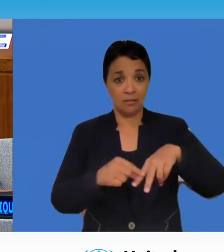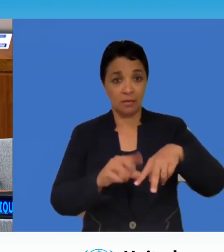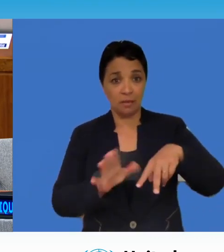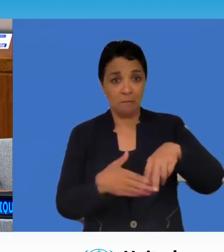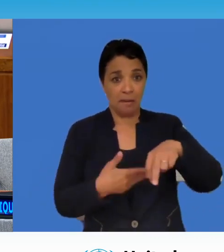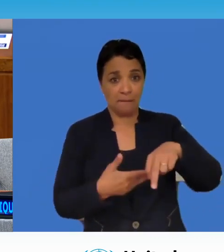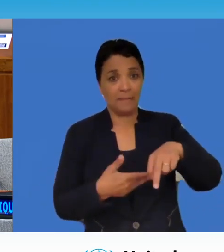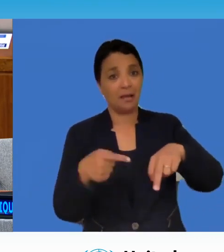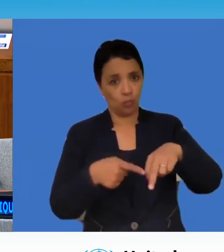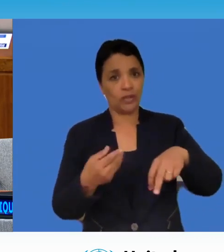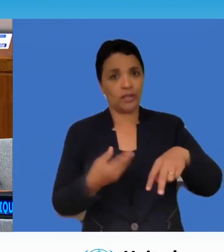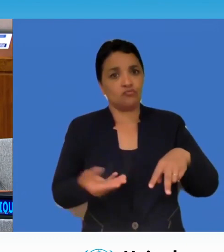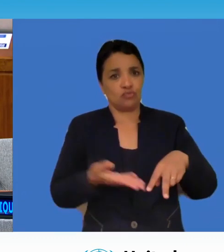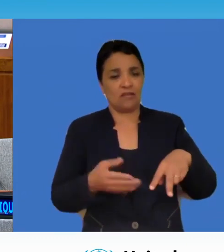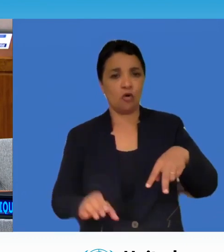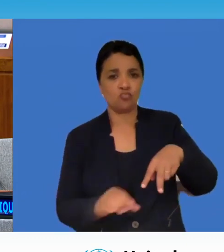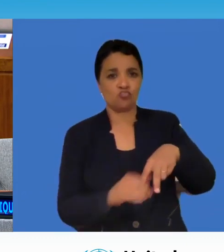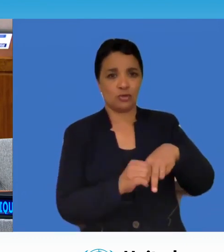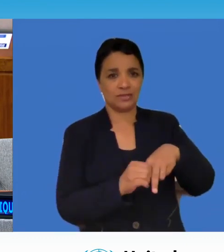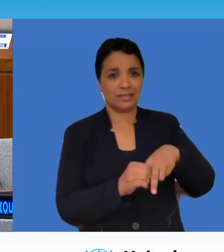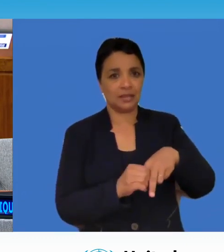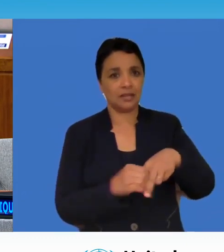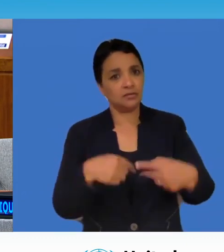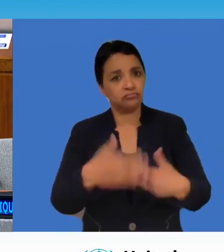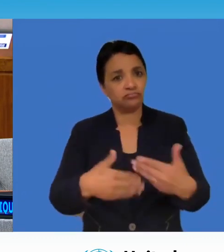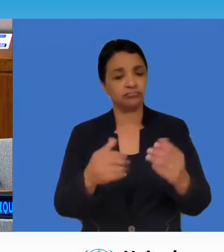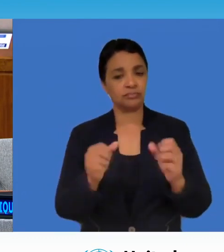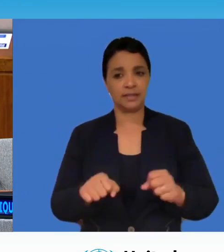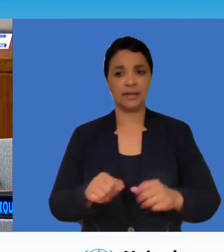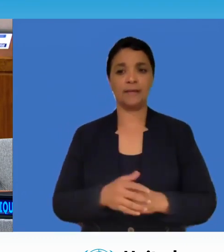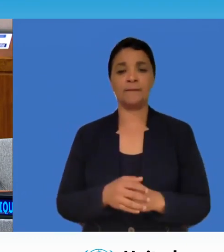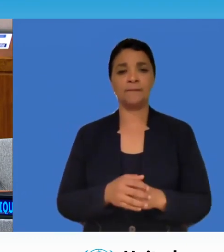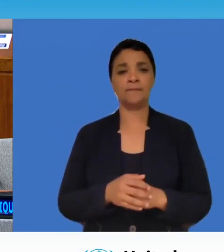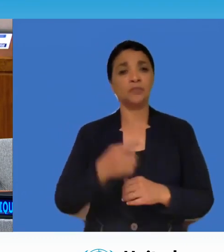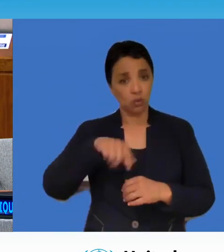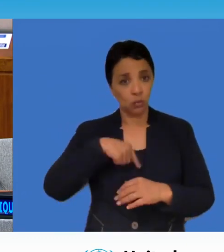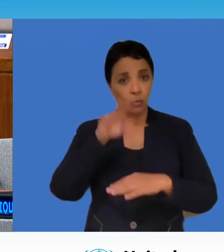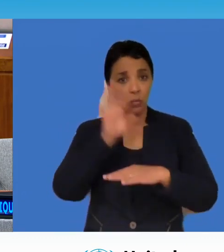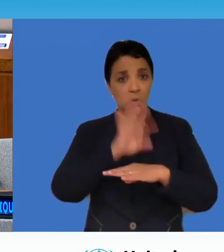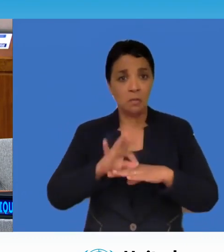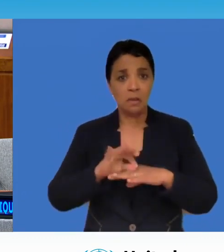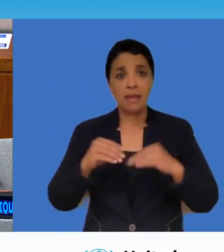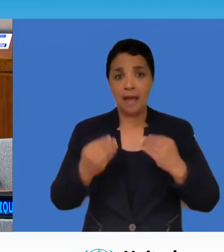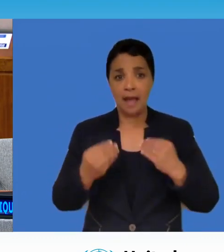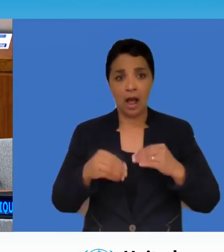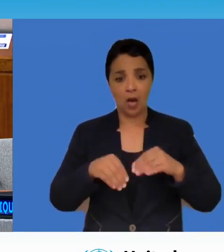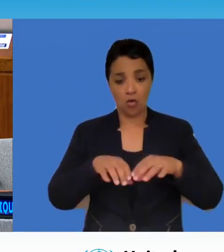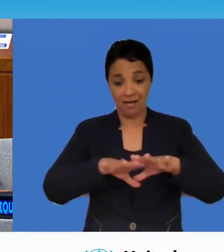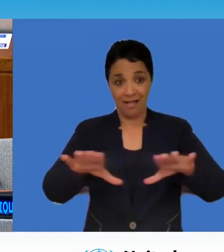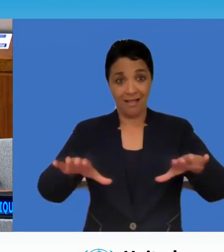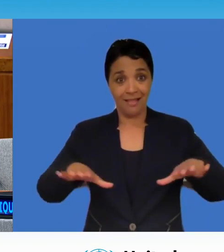together to remove explosive landmines planted by the hunter to prevent civilian casualities